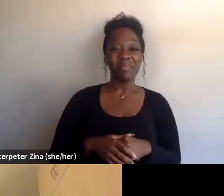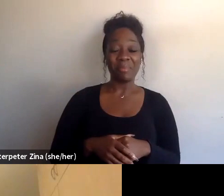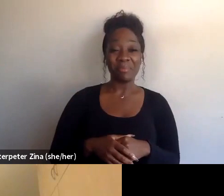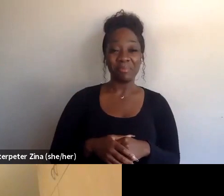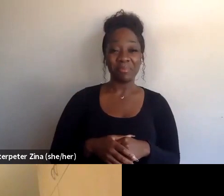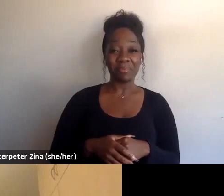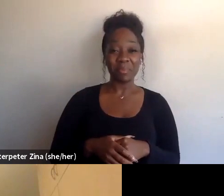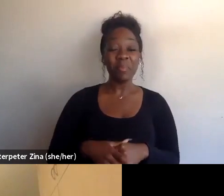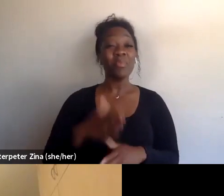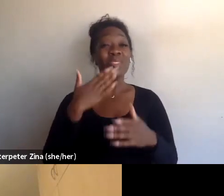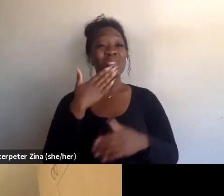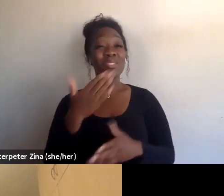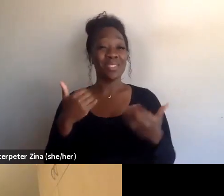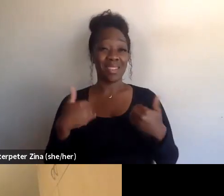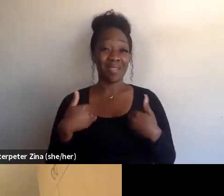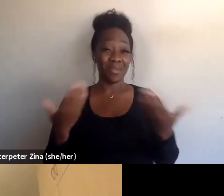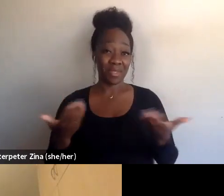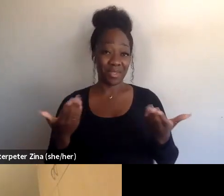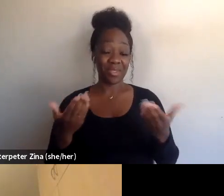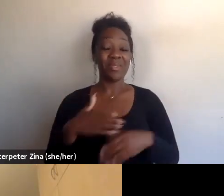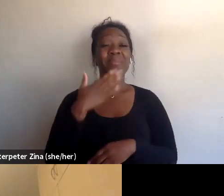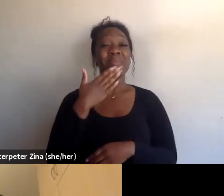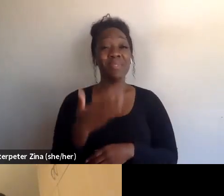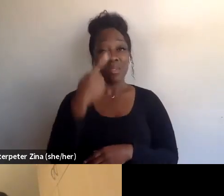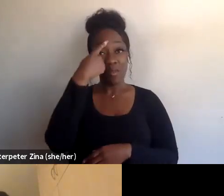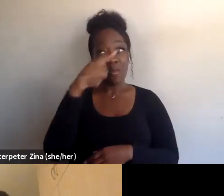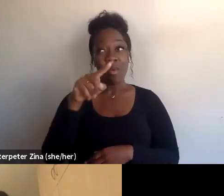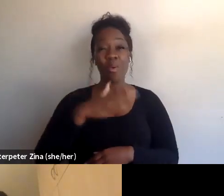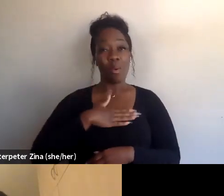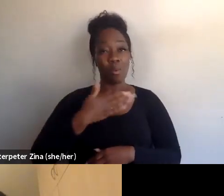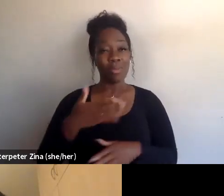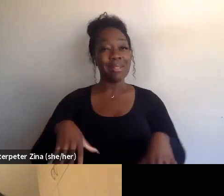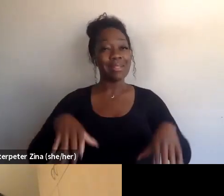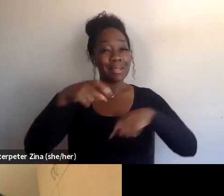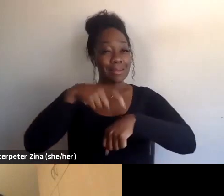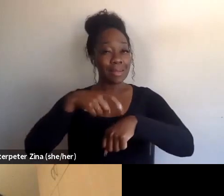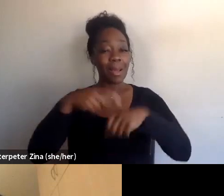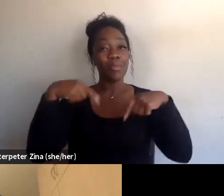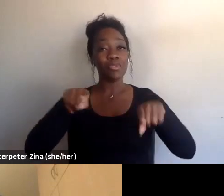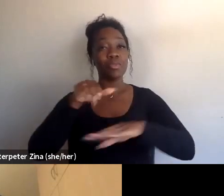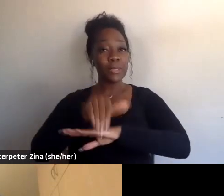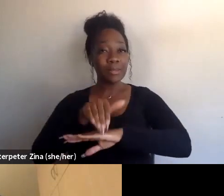So good to have you here Princess. Thank you so much for making the time in the evening to speak with us today.